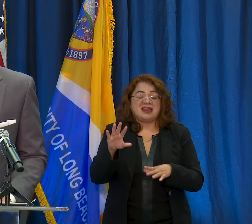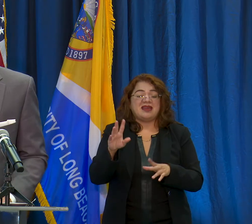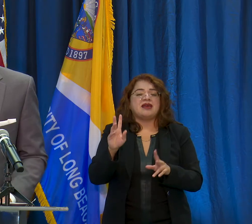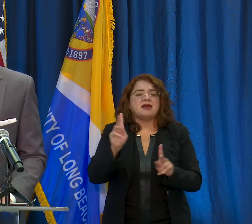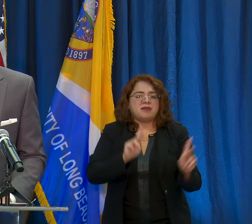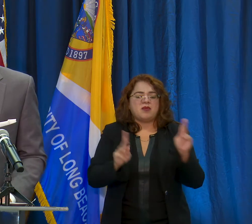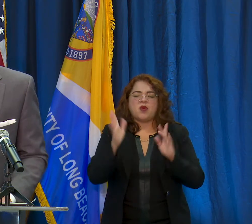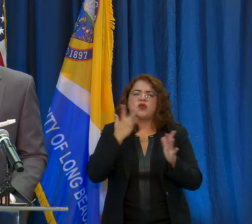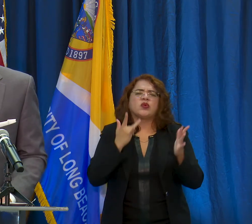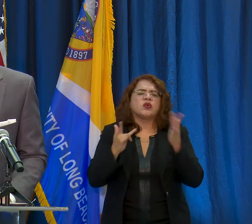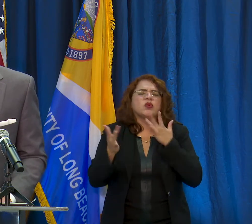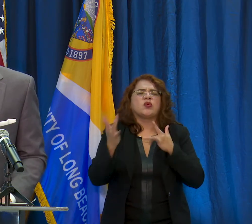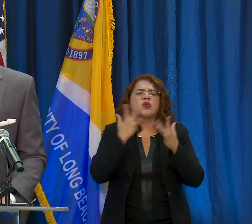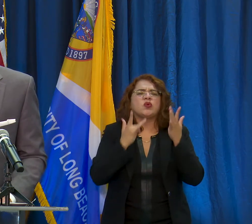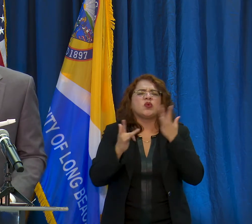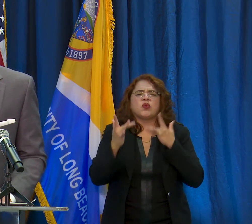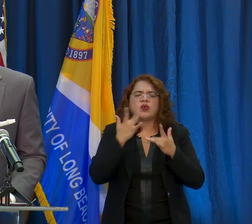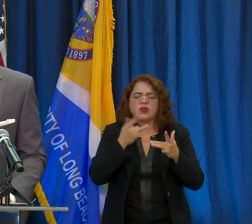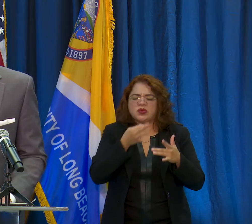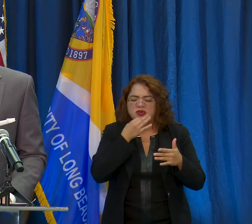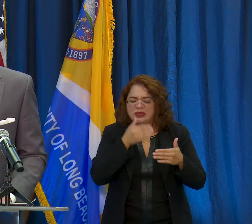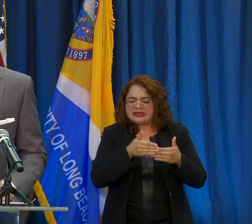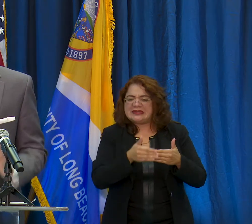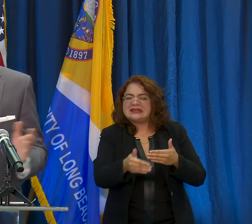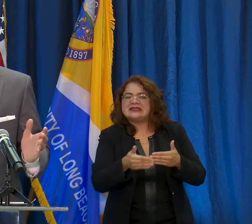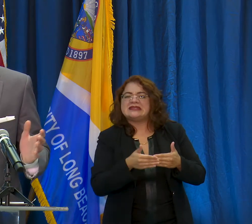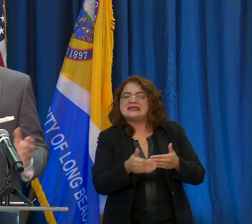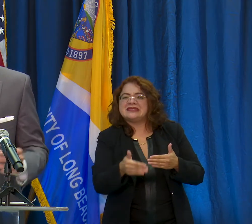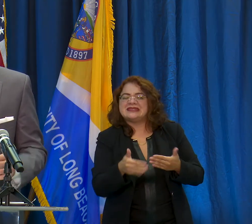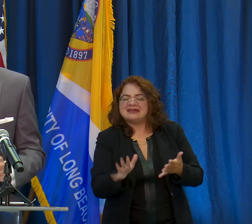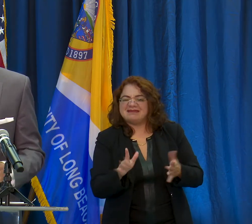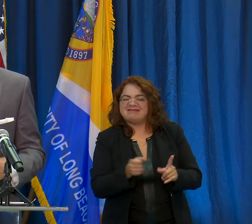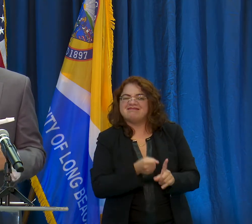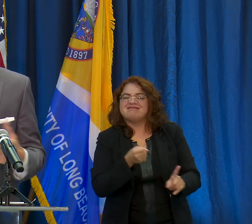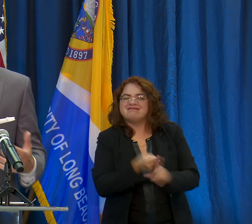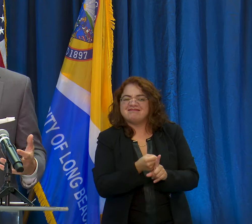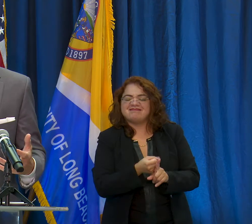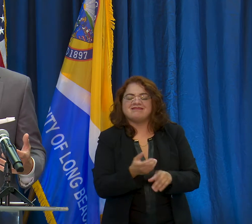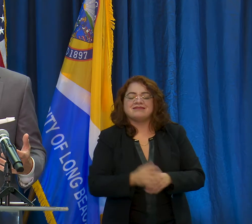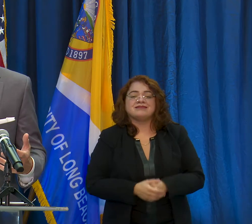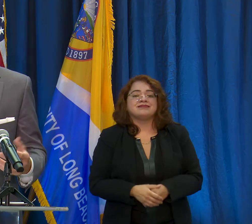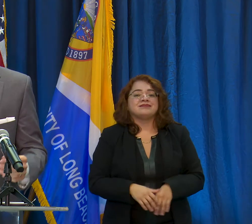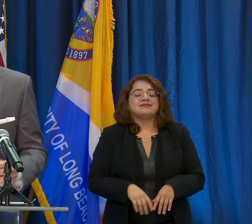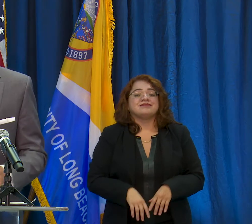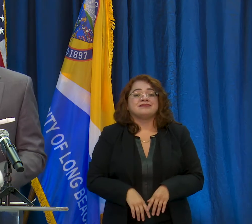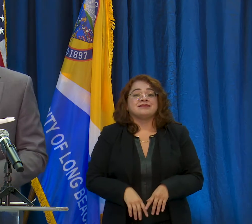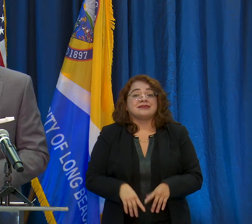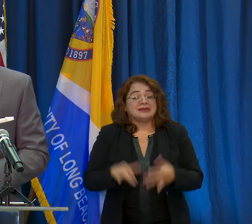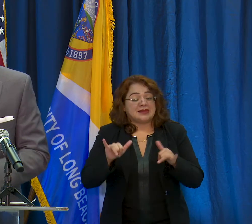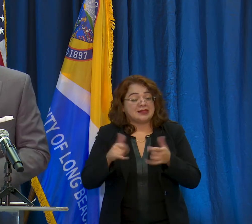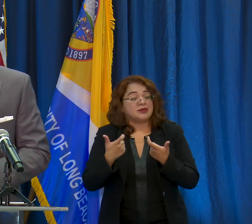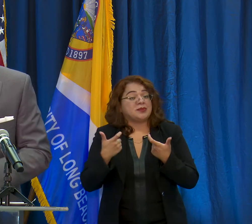on our local economy. Additionally, many small businesses that received an